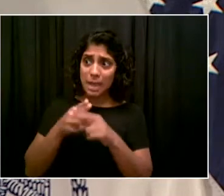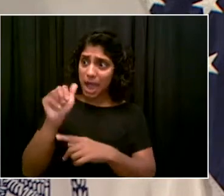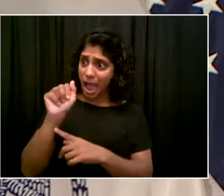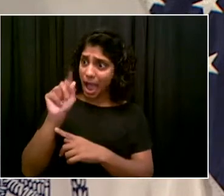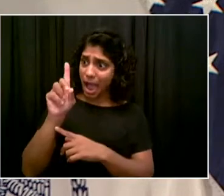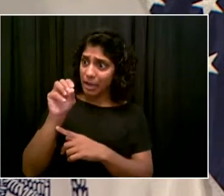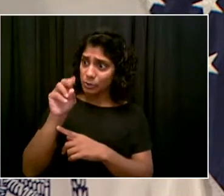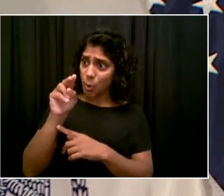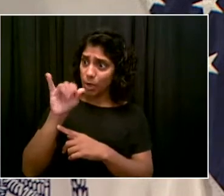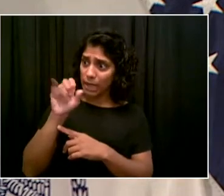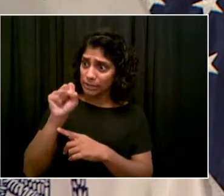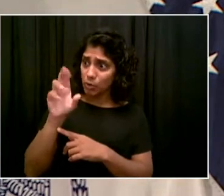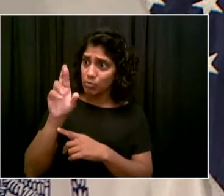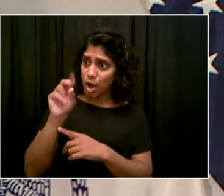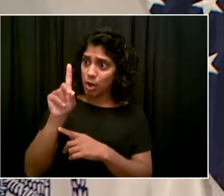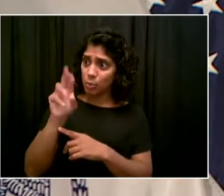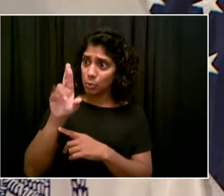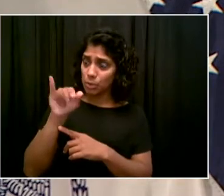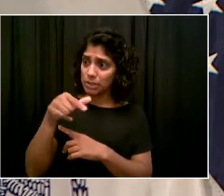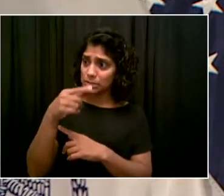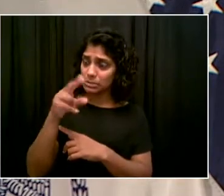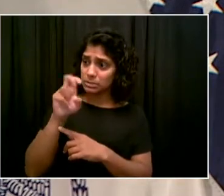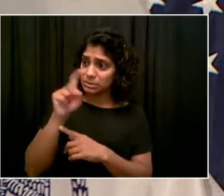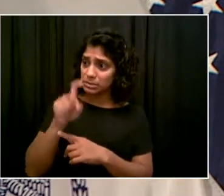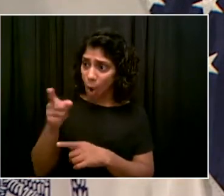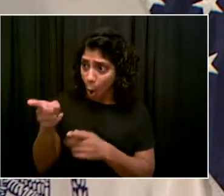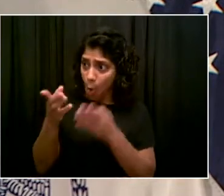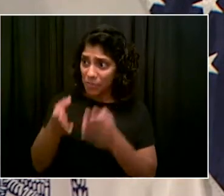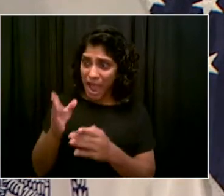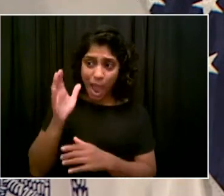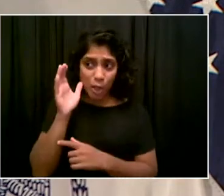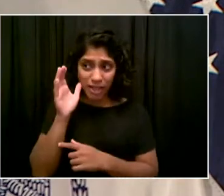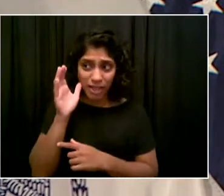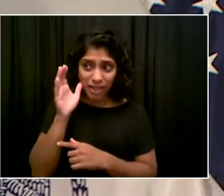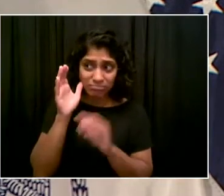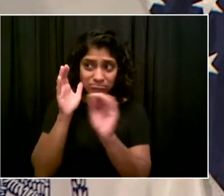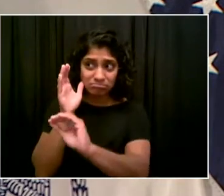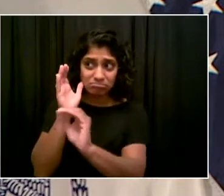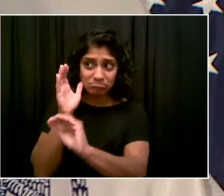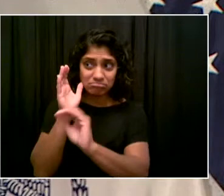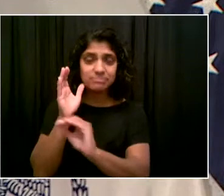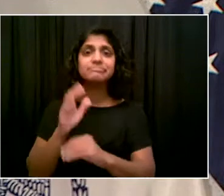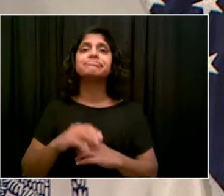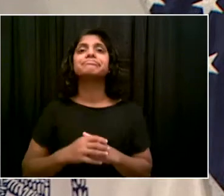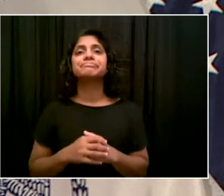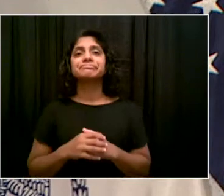COCIUNLMBEMER